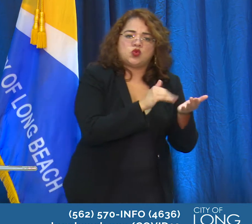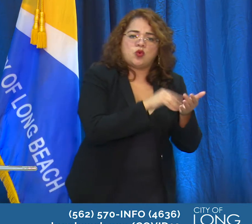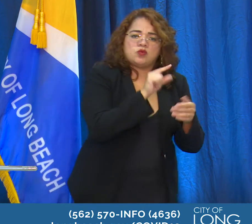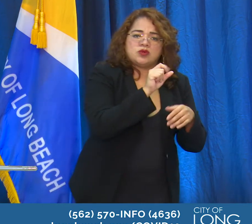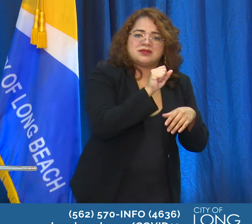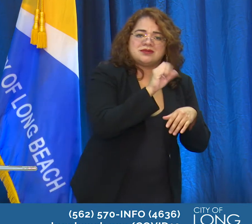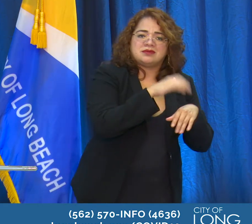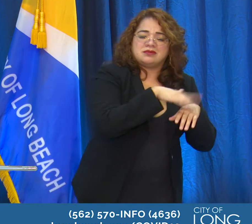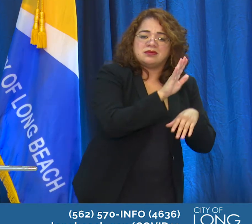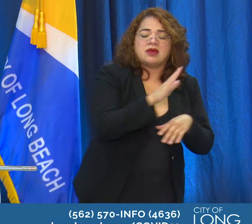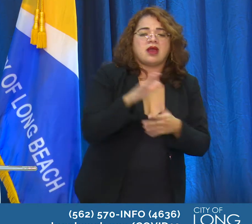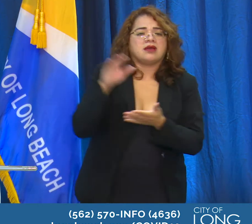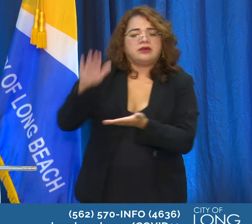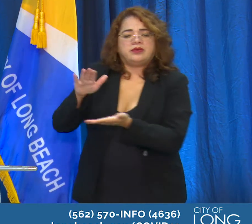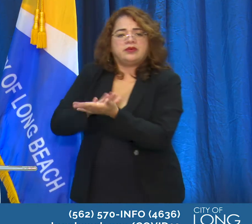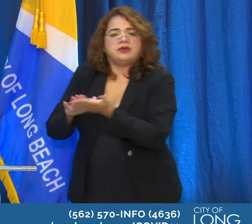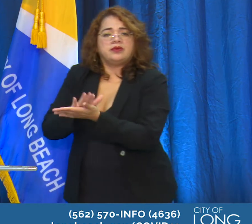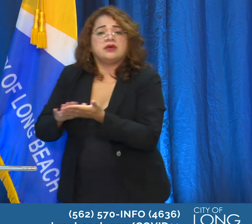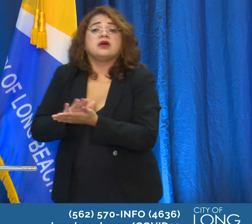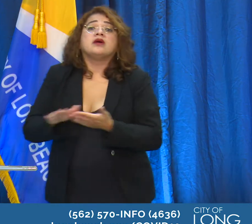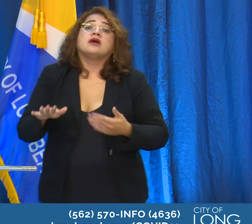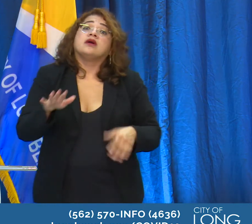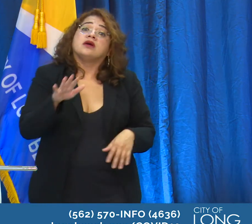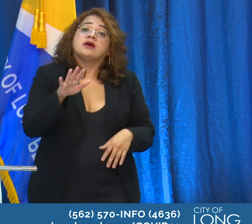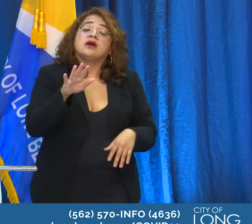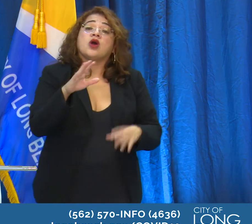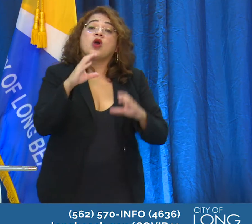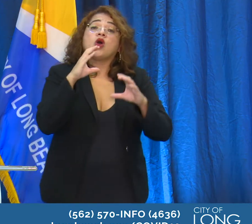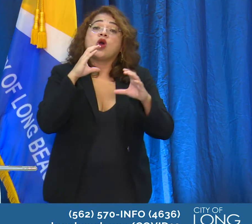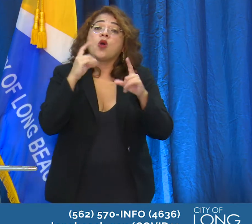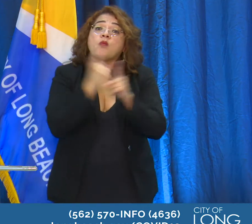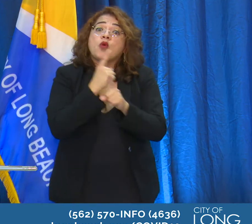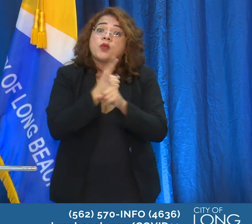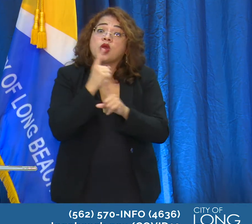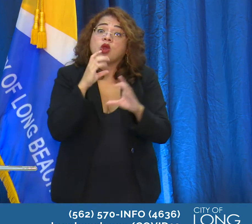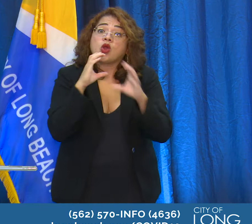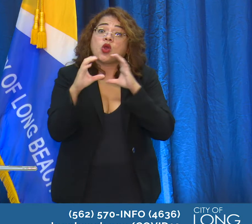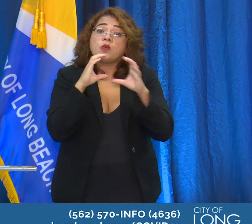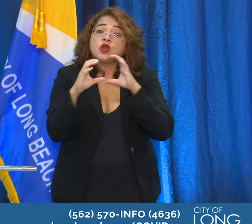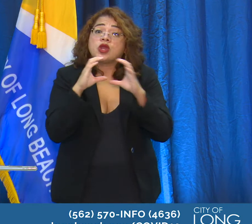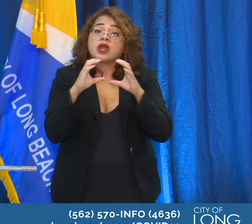The fourth key area is communication with employees, students, and families of students and the public.